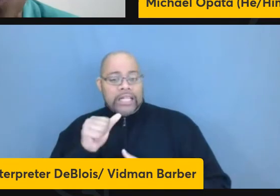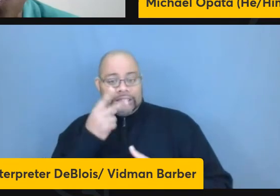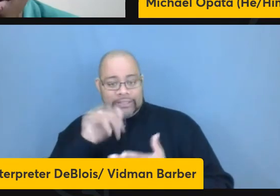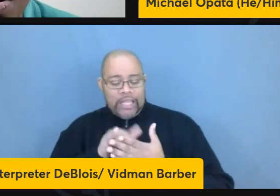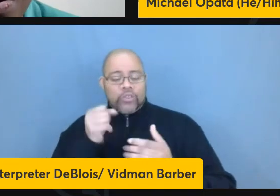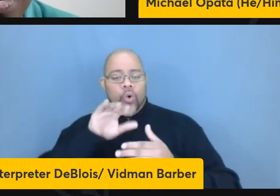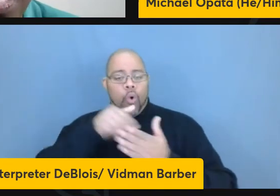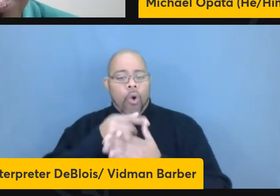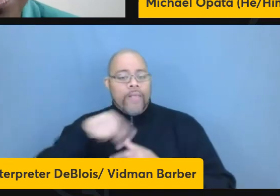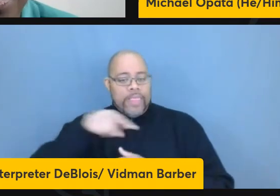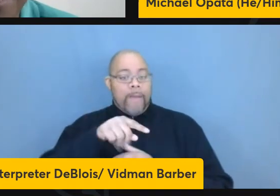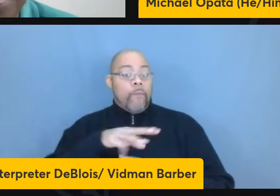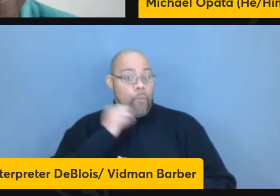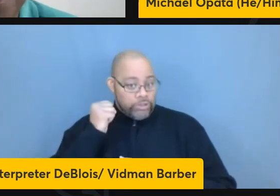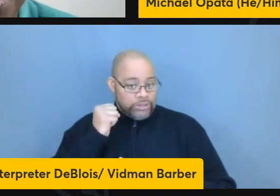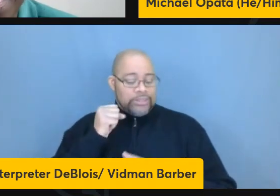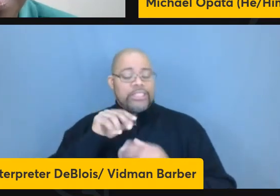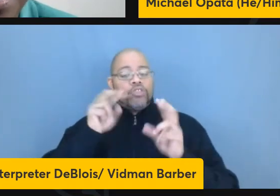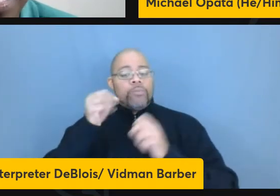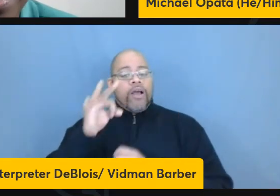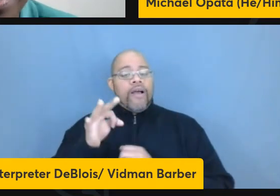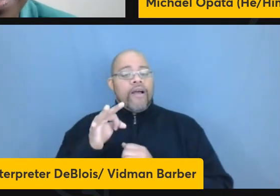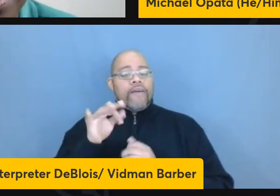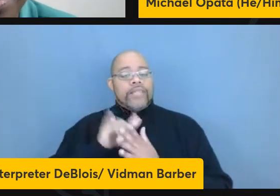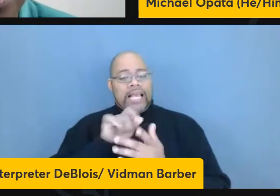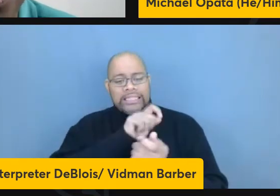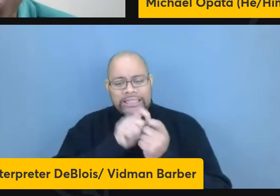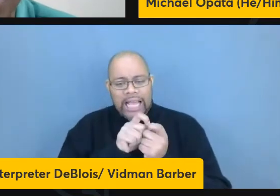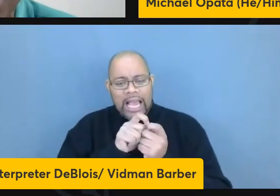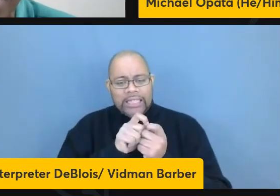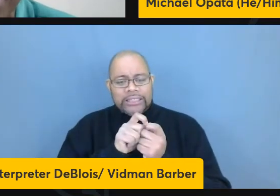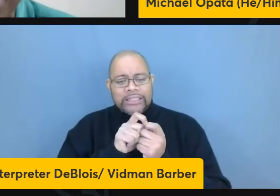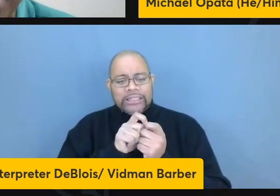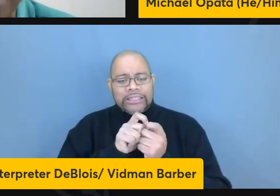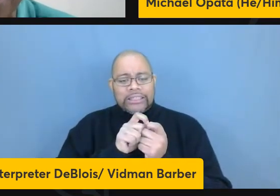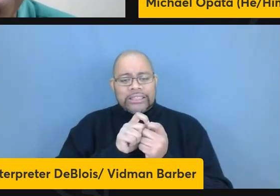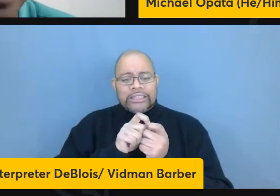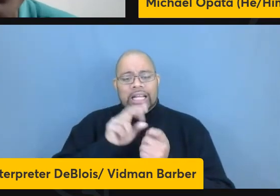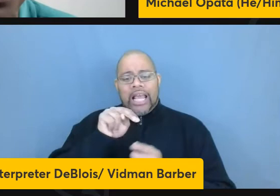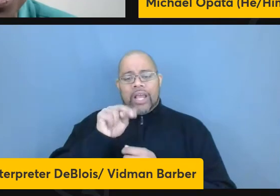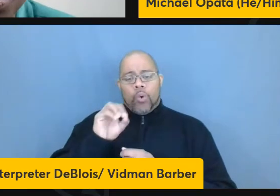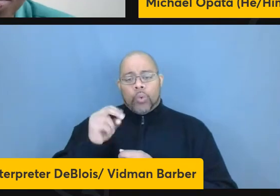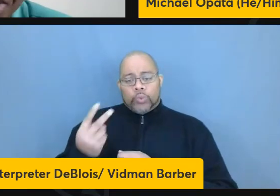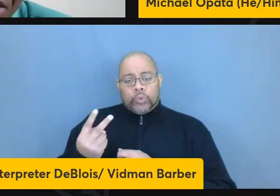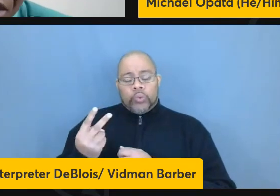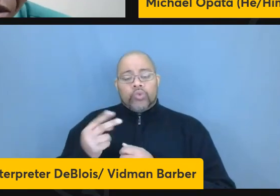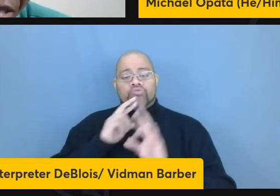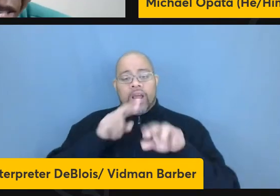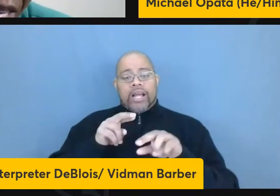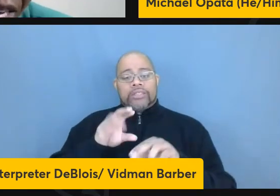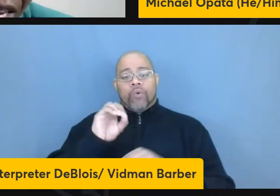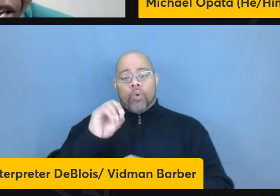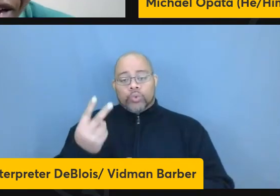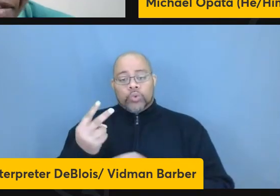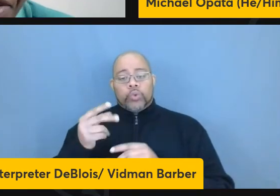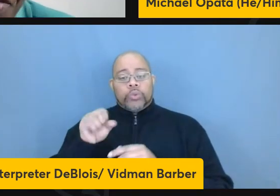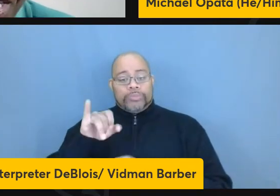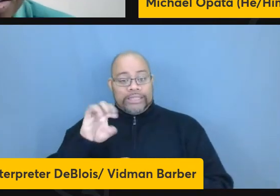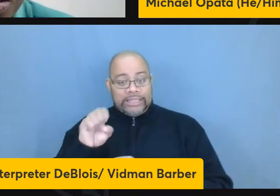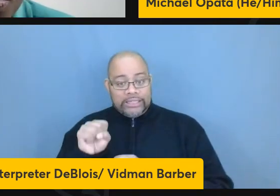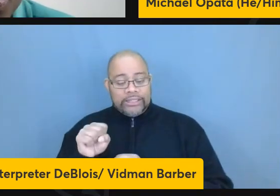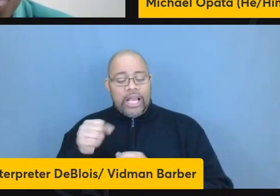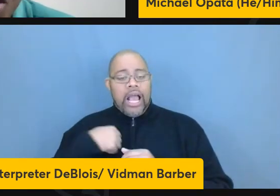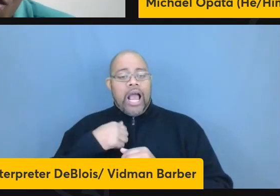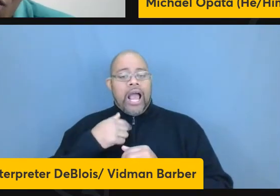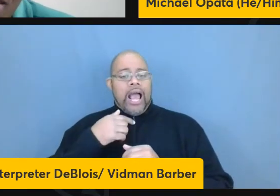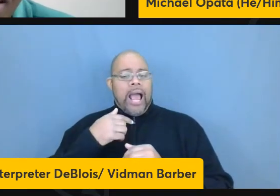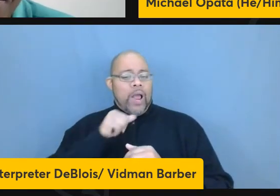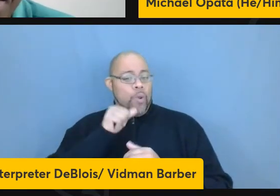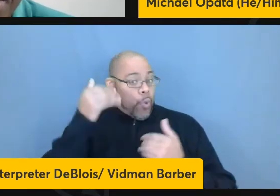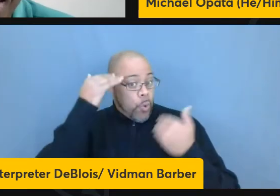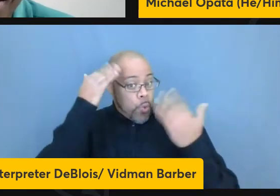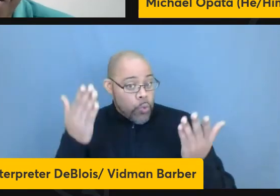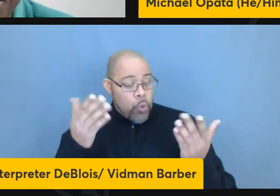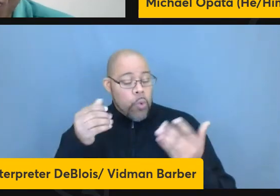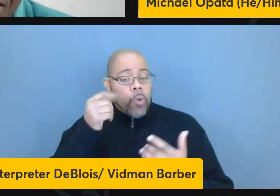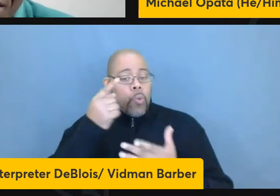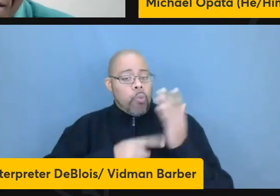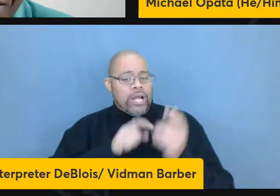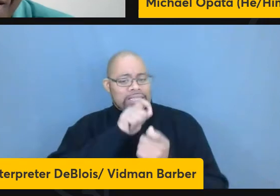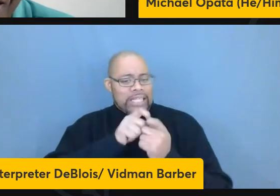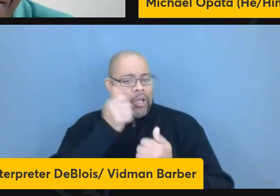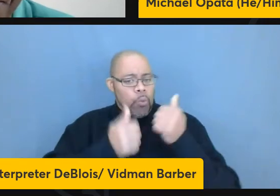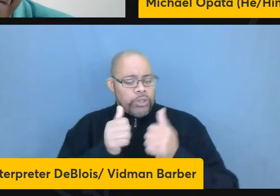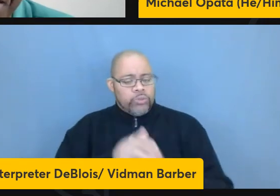were in terms of the exact nitric oxide, reactive oxygen species, sorry, I'm afraid I don't know exactly which ones. But